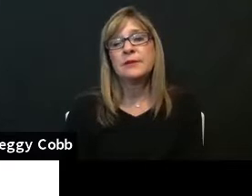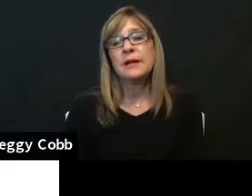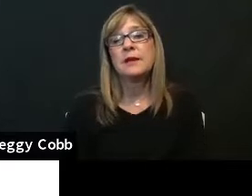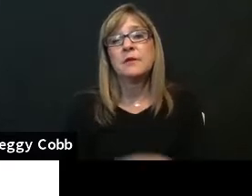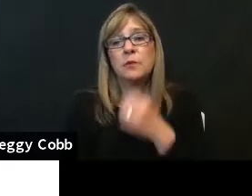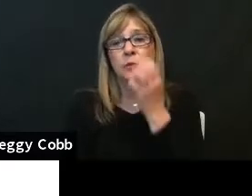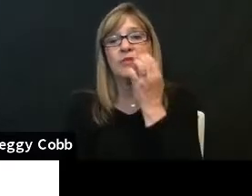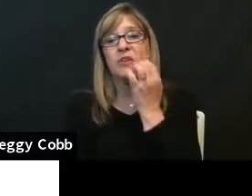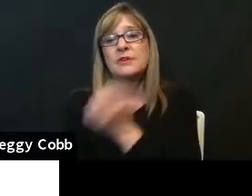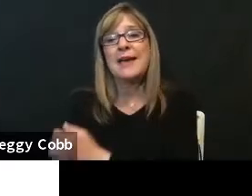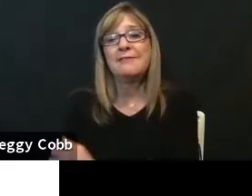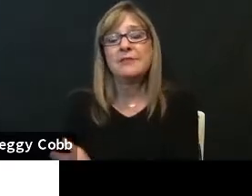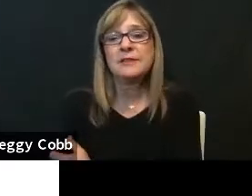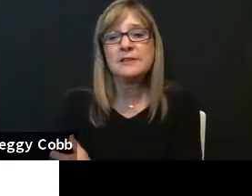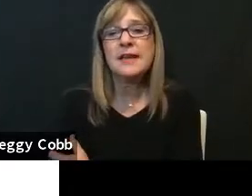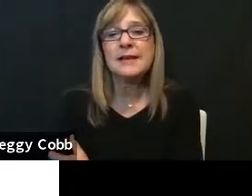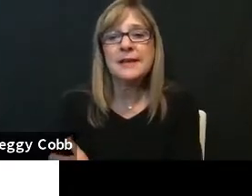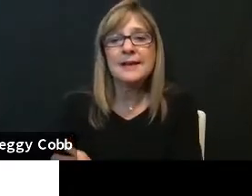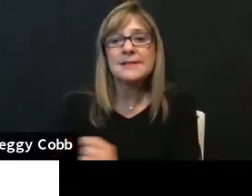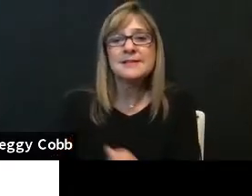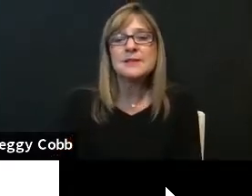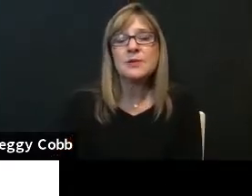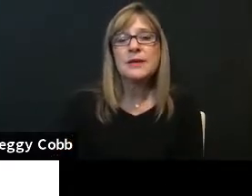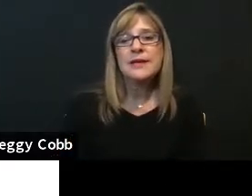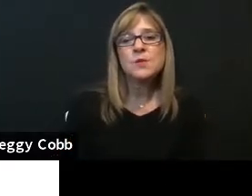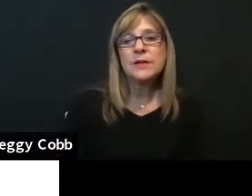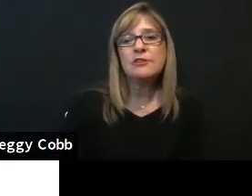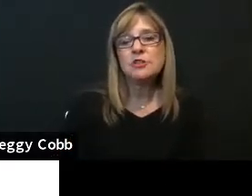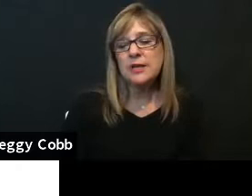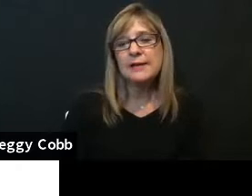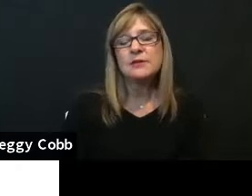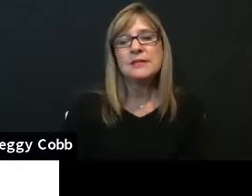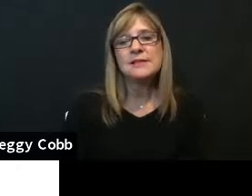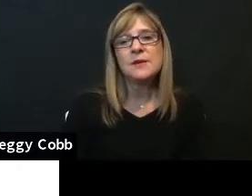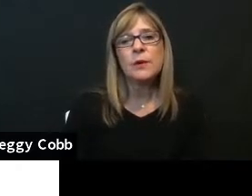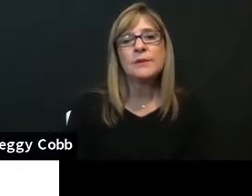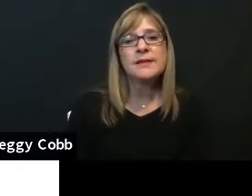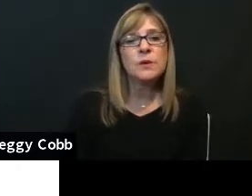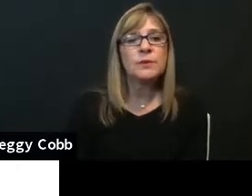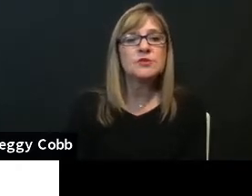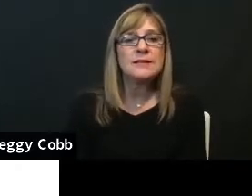but they prefer to have the sign access so it's whatever your child needs that's what we try